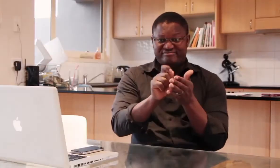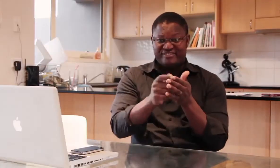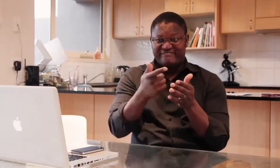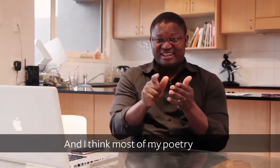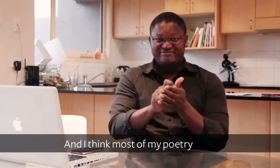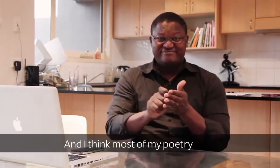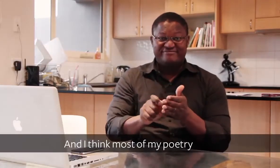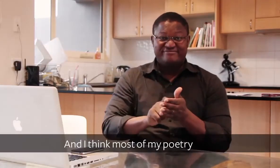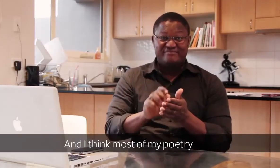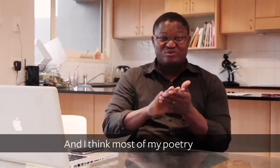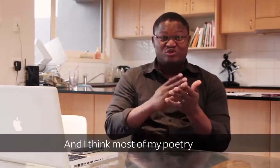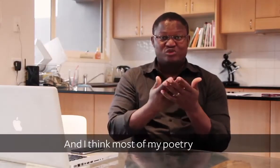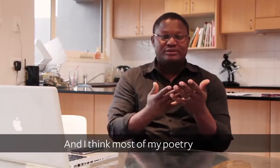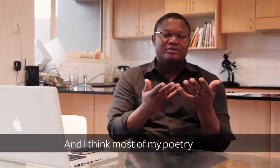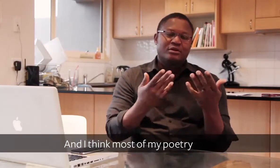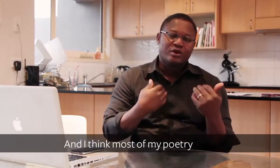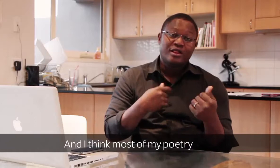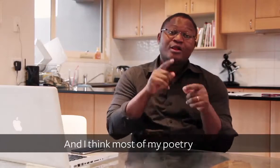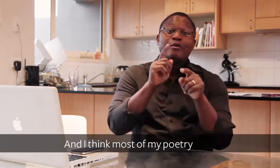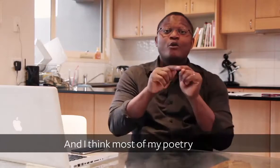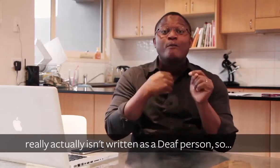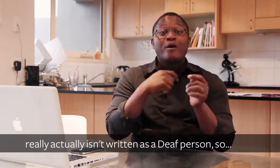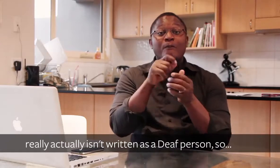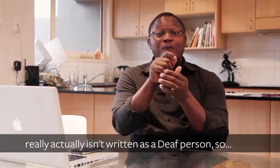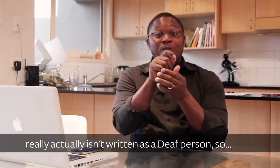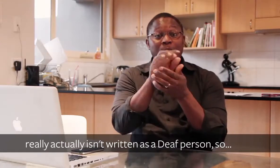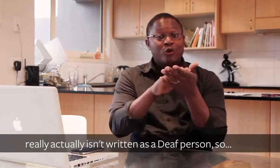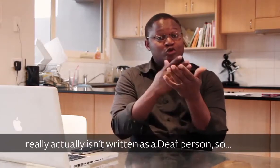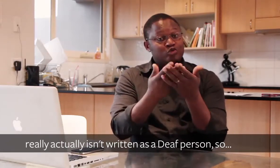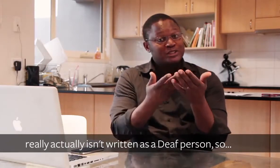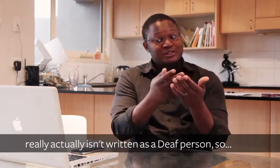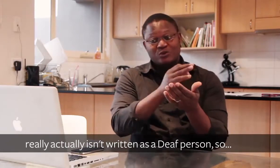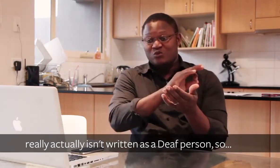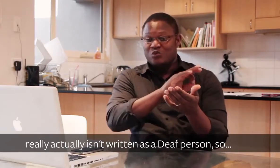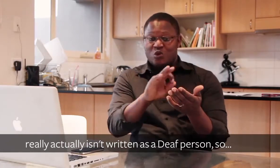And i think most of my poetry really actually isn't written as a Deaf person,